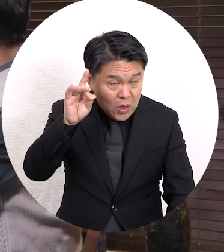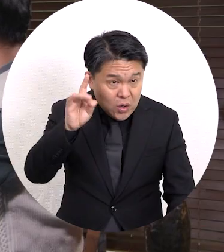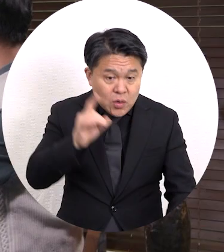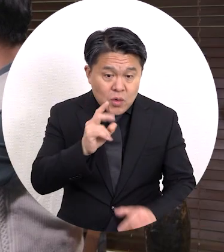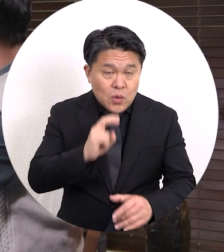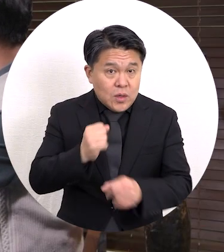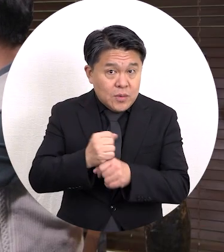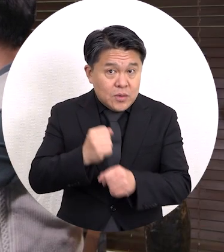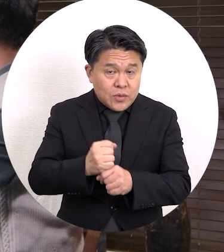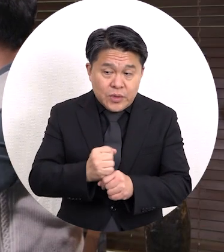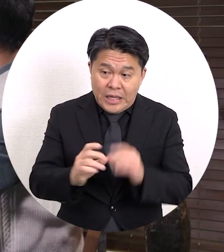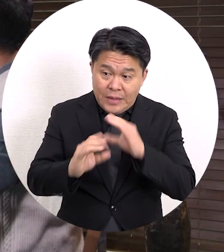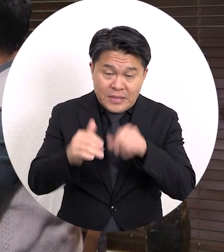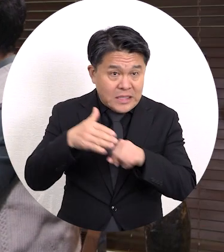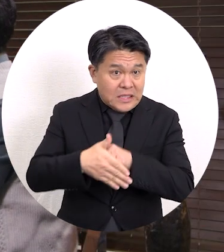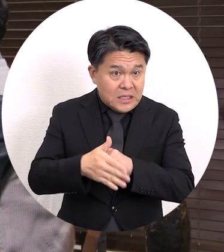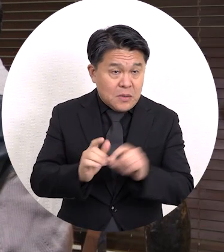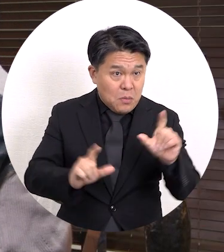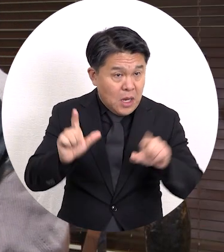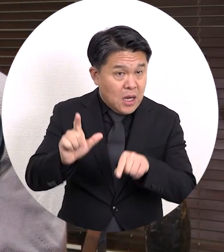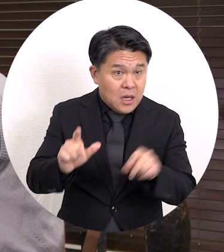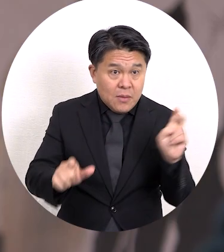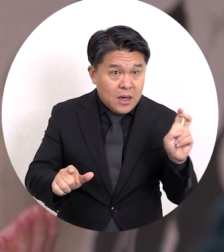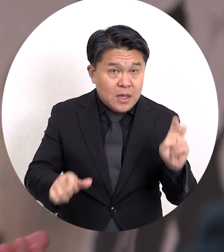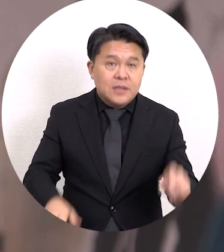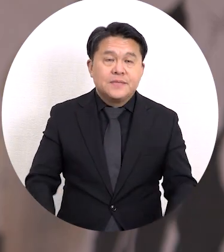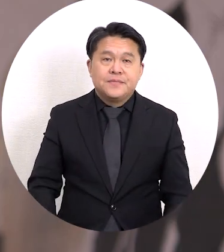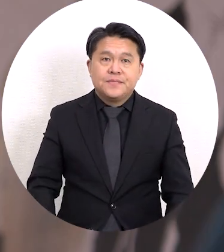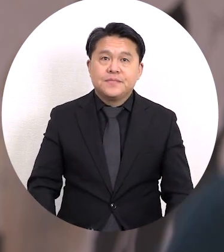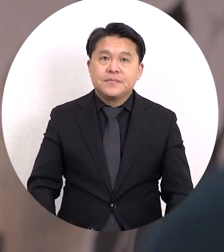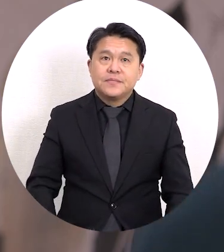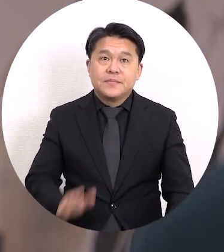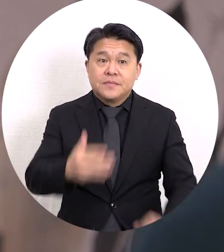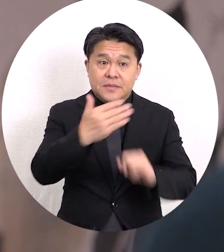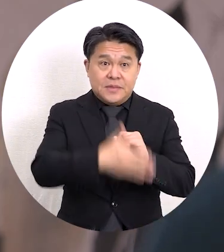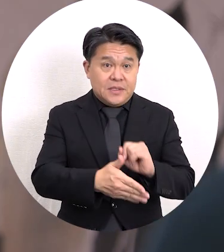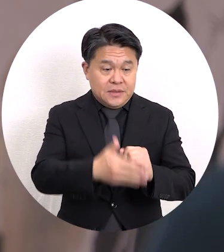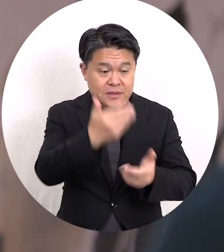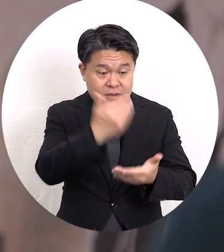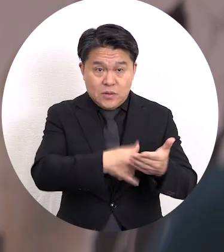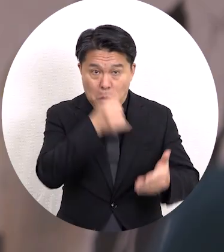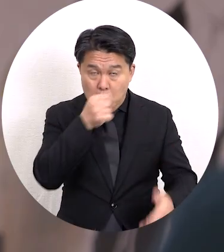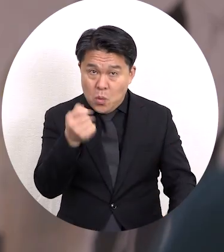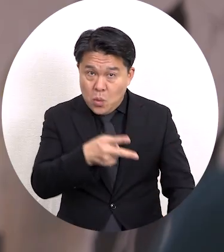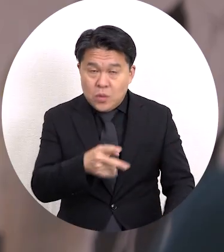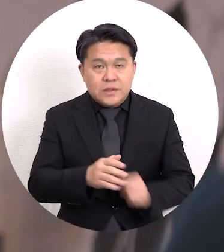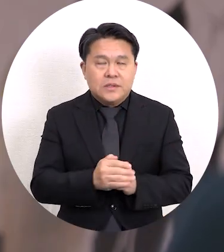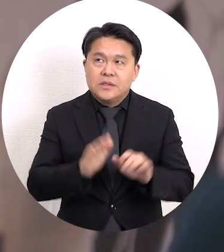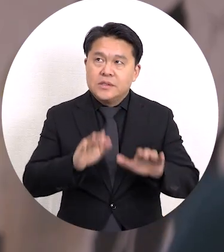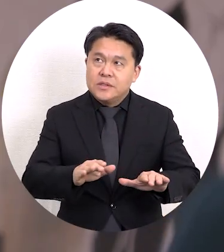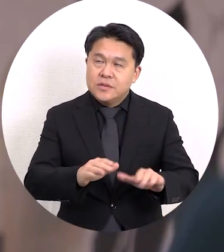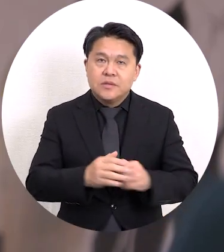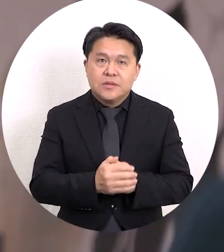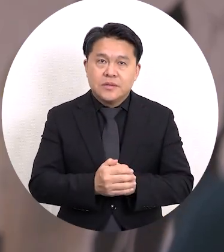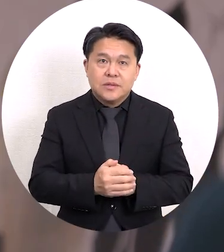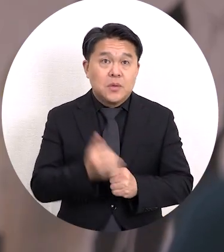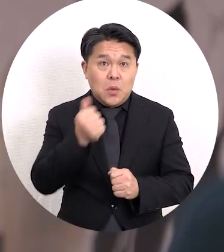also have been in the form of a flute, Professor? Yes, there is a bone flute that was discovered, introduced as a significant artifact in historical records.